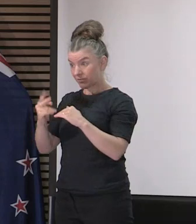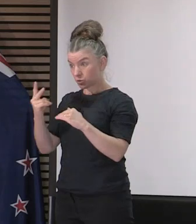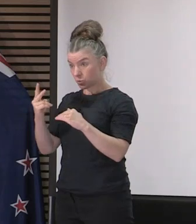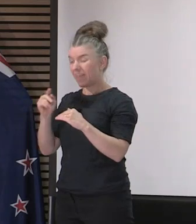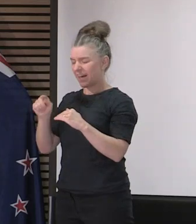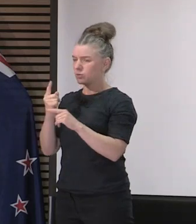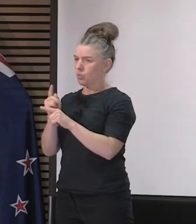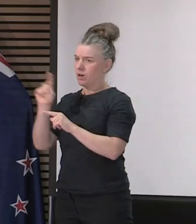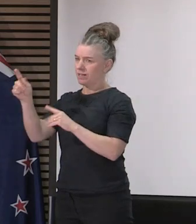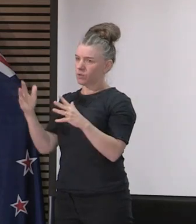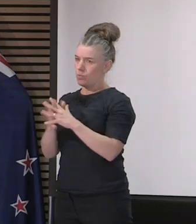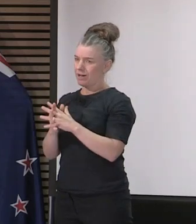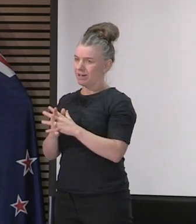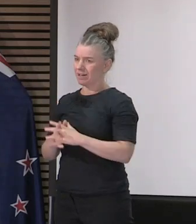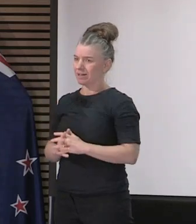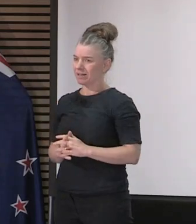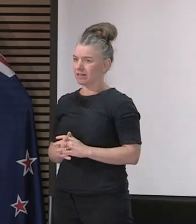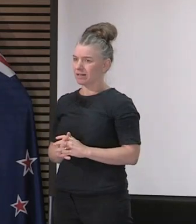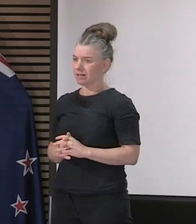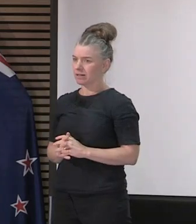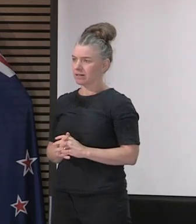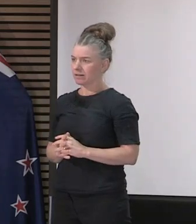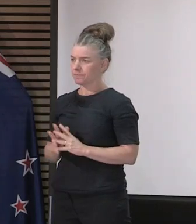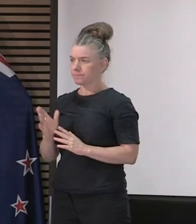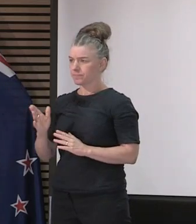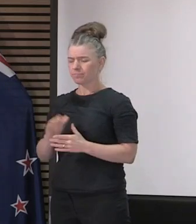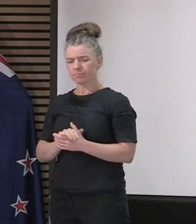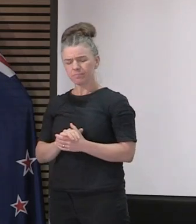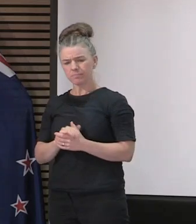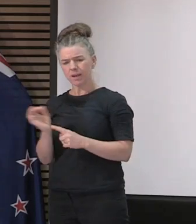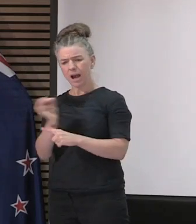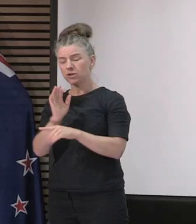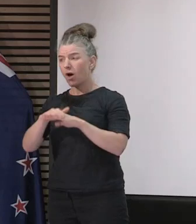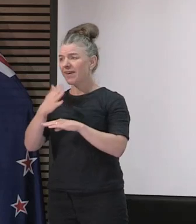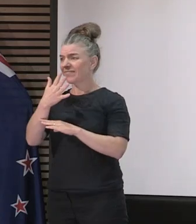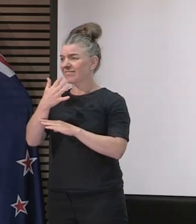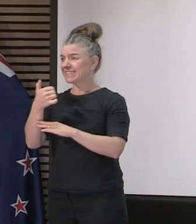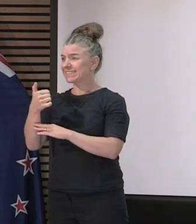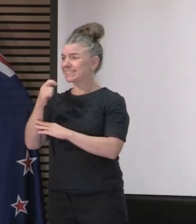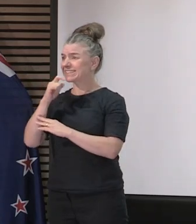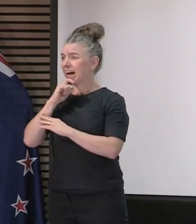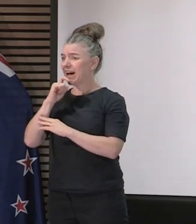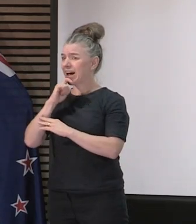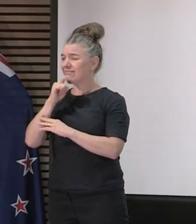week is the question about whether it is appropriate to move to level two. It is the